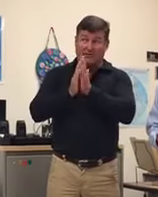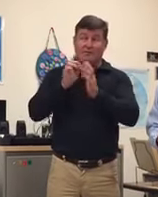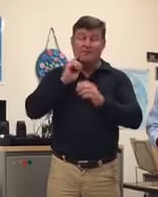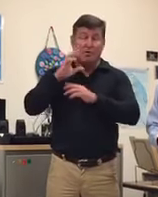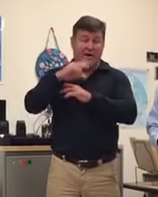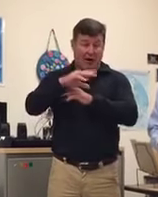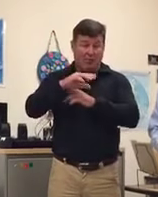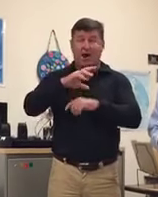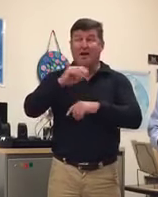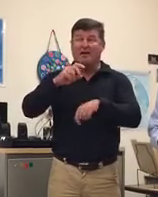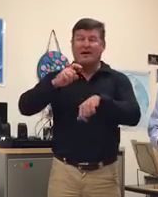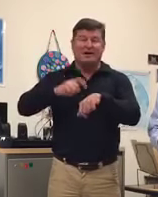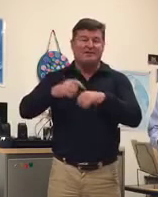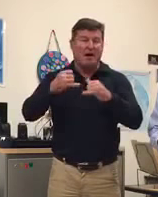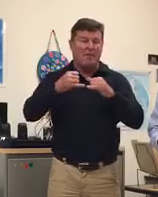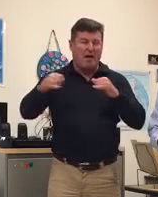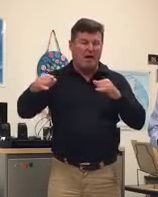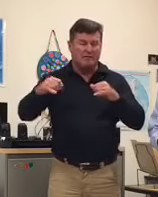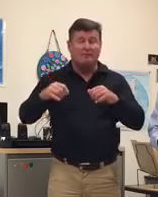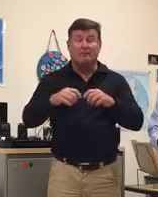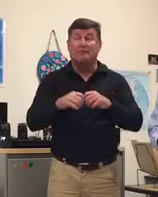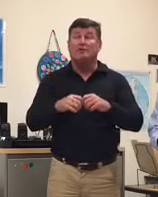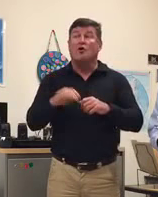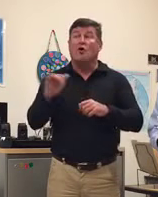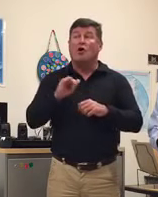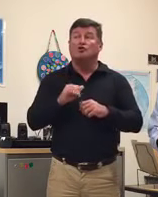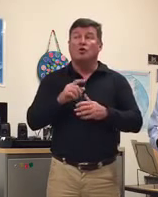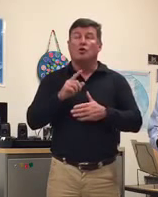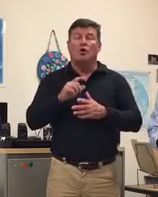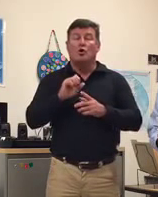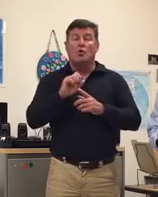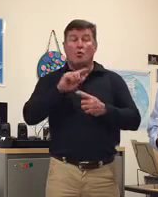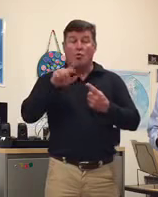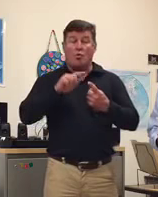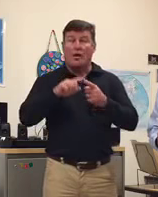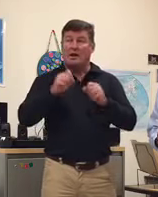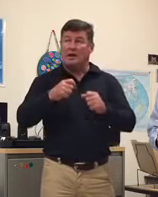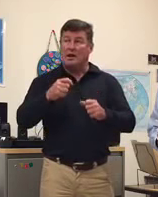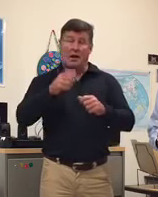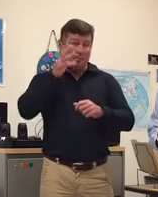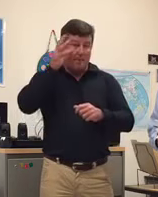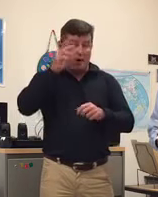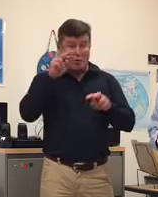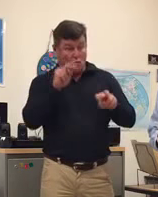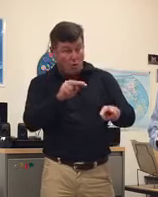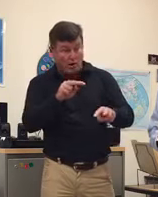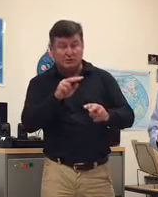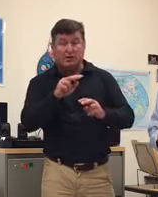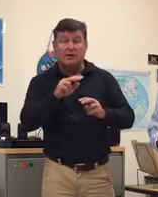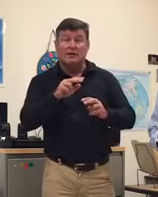for asking for a camera and the timelines, what circumstances allow you to see the tape,